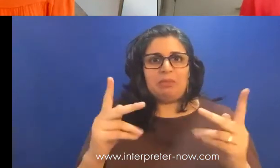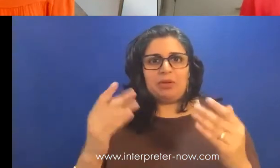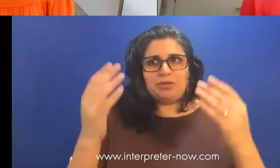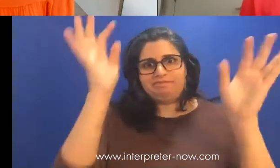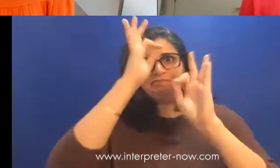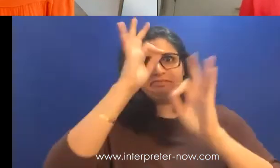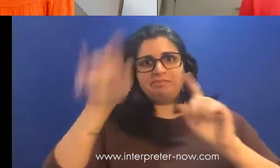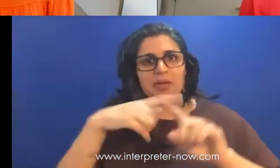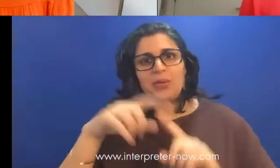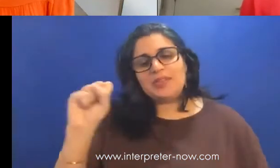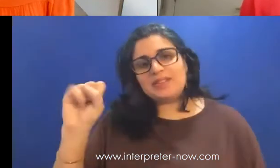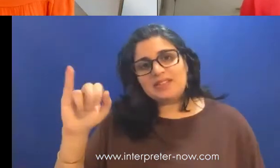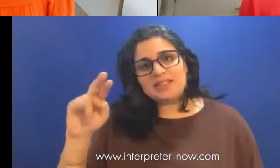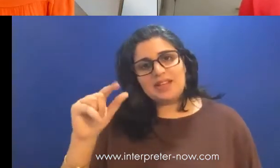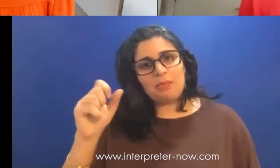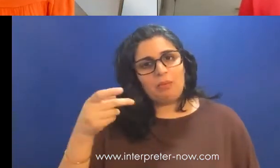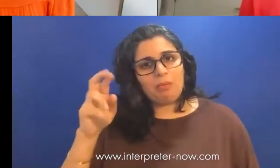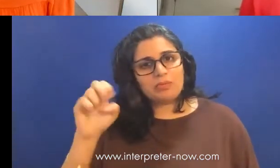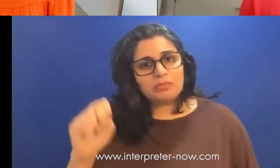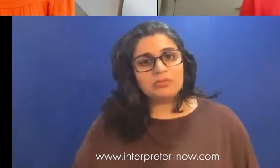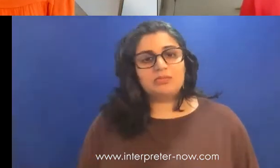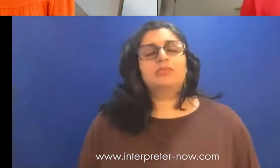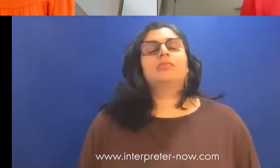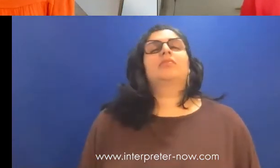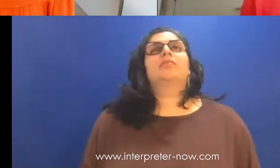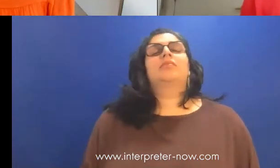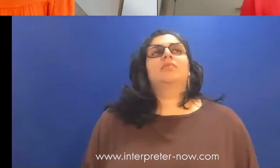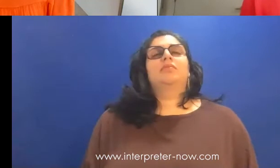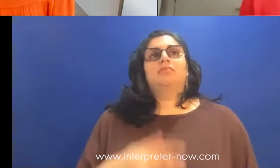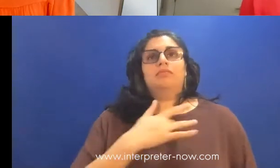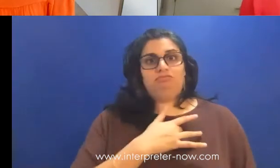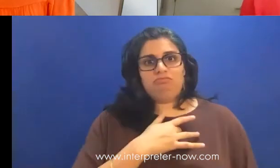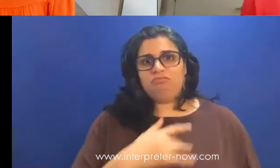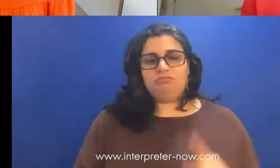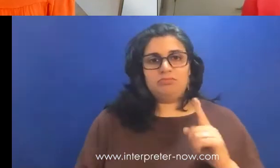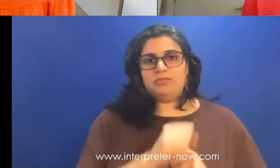One of the most sort of formative experiences of my life is I've always been a racial and